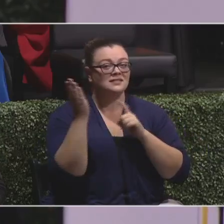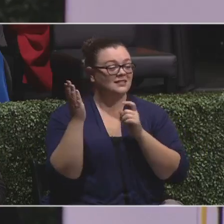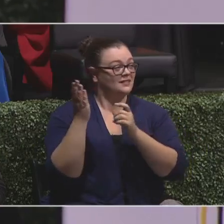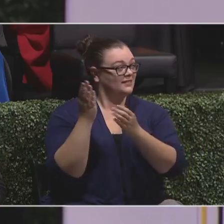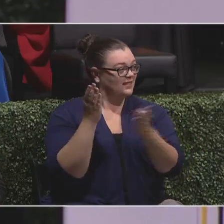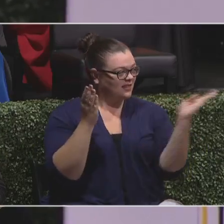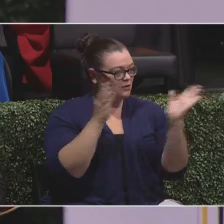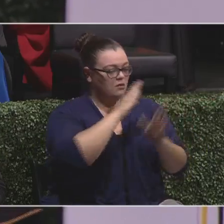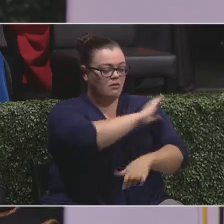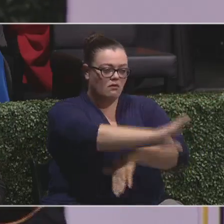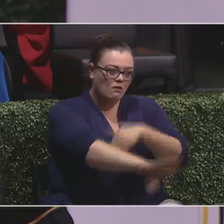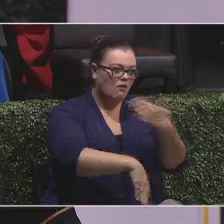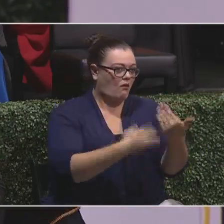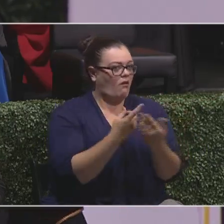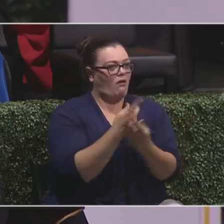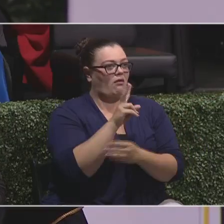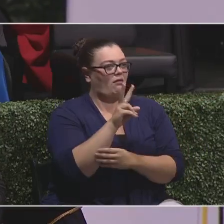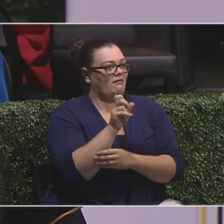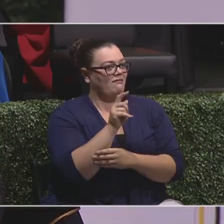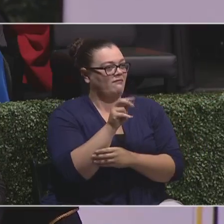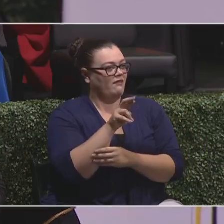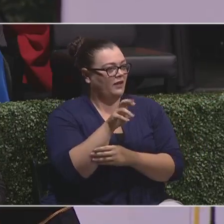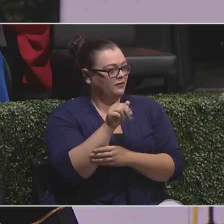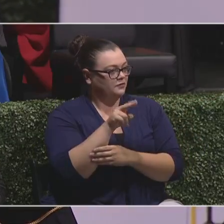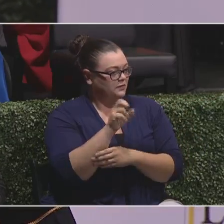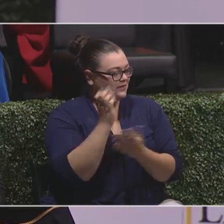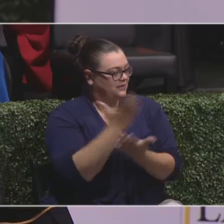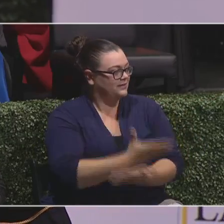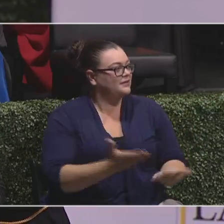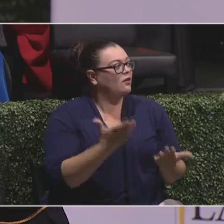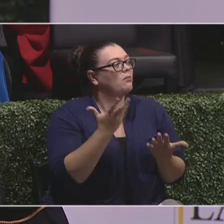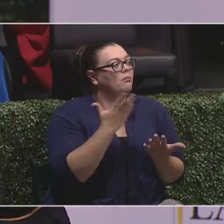I WOULD LIKE TO ASK ALL OF THE VETERANS IN THE ROOM TODAY, THE VETERANS AMONG